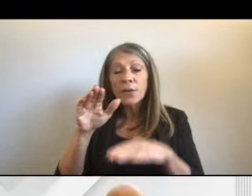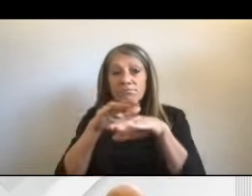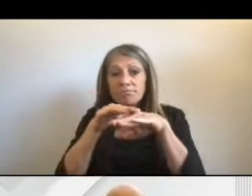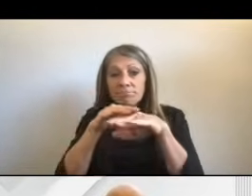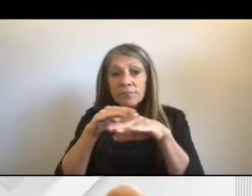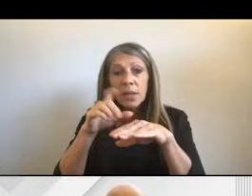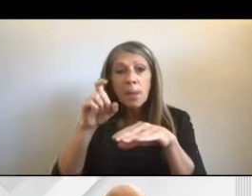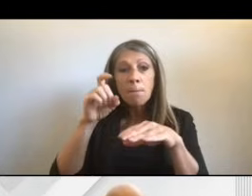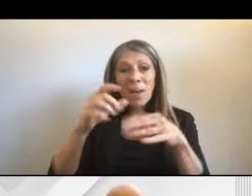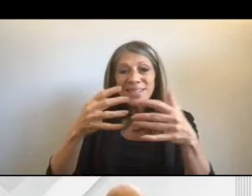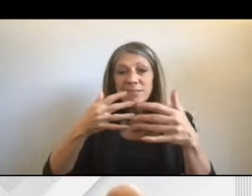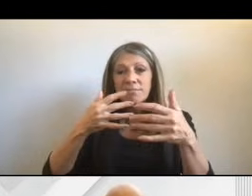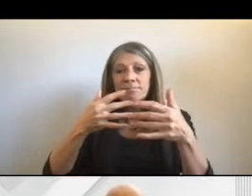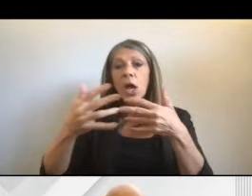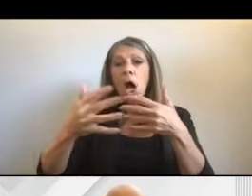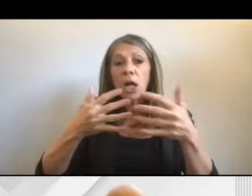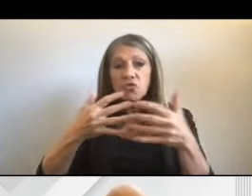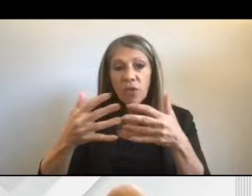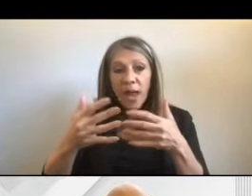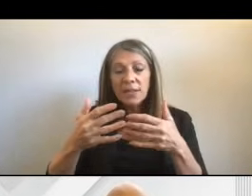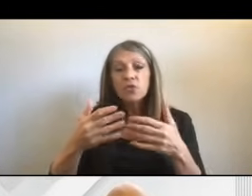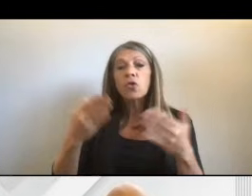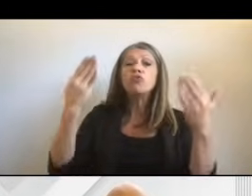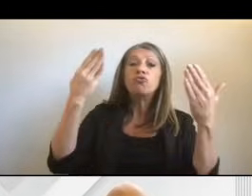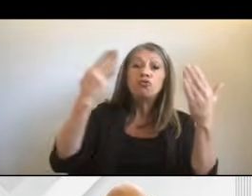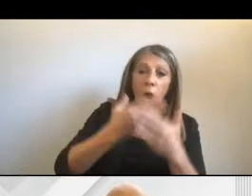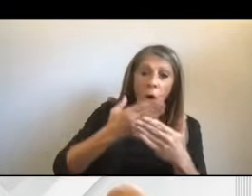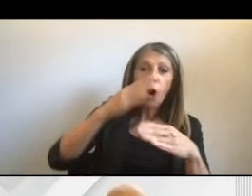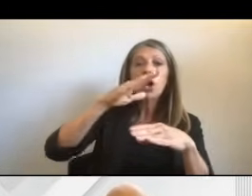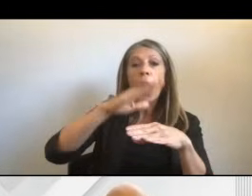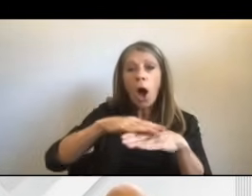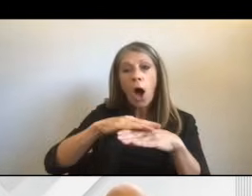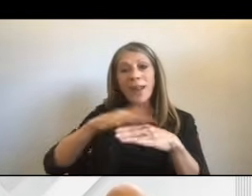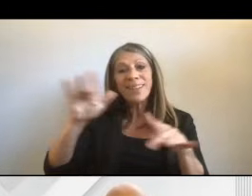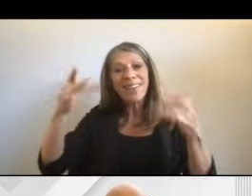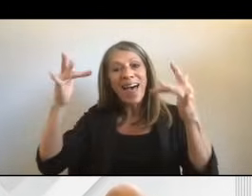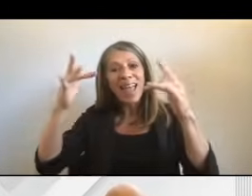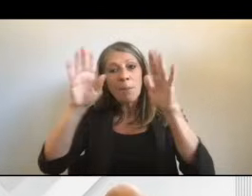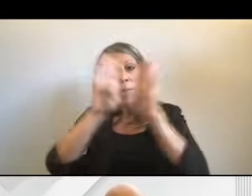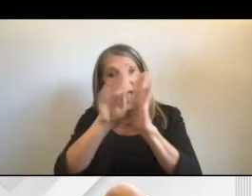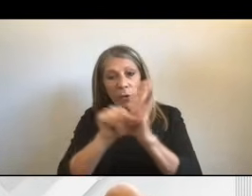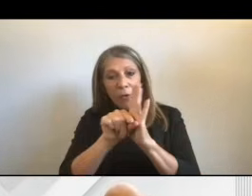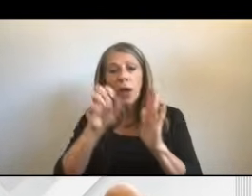light symbol on a dark background or a dark symbol on a light background.